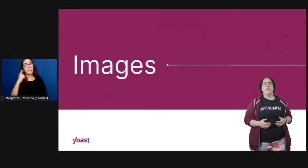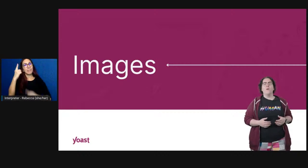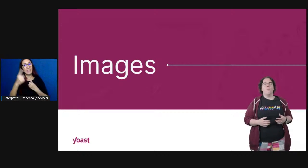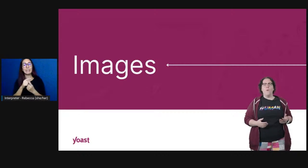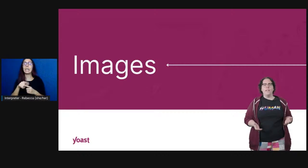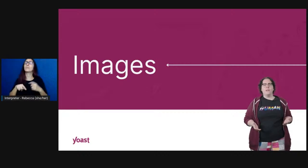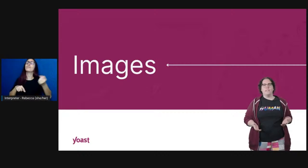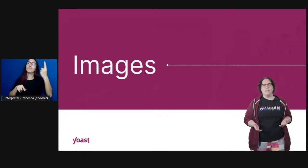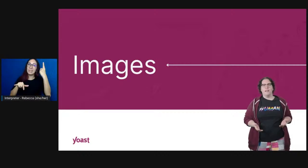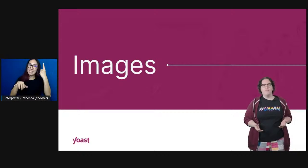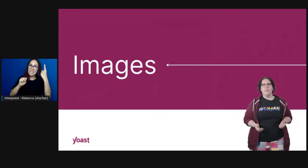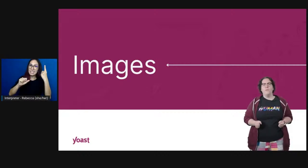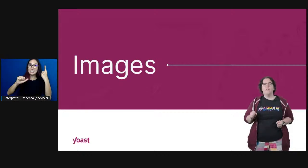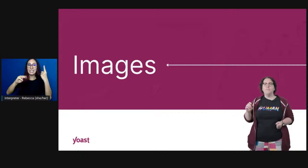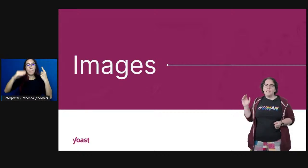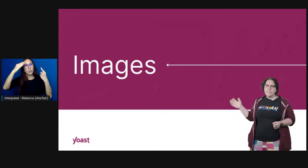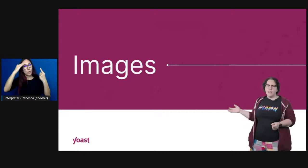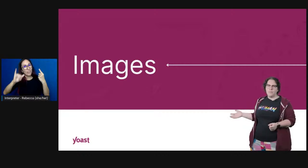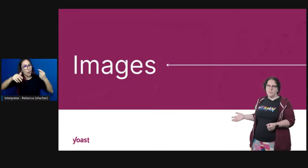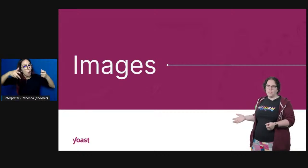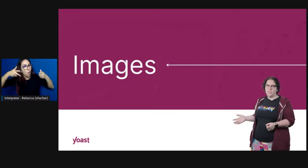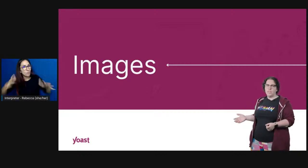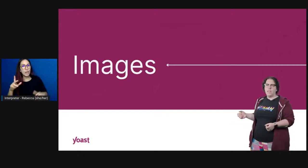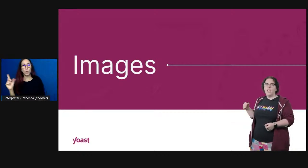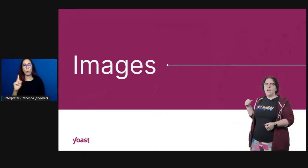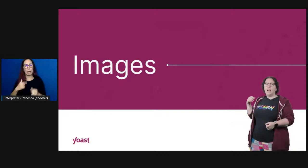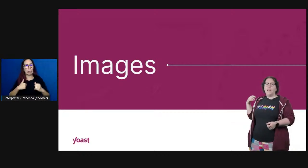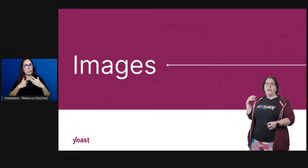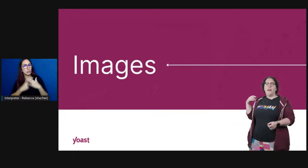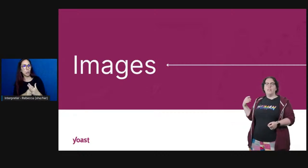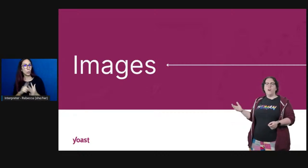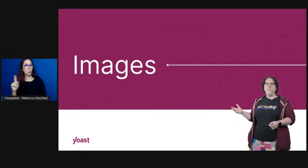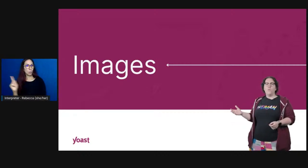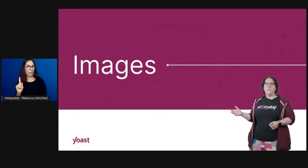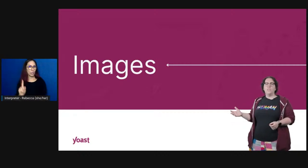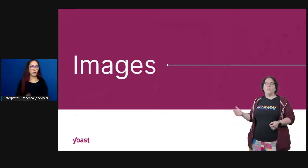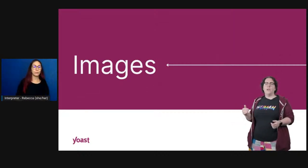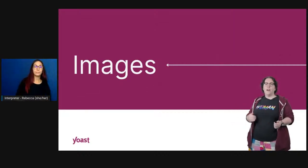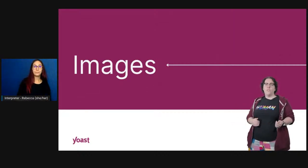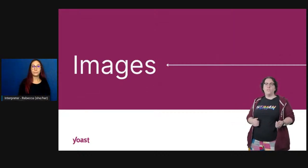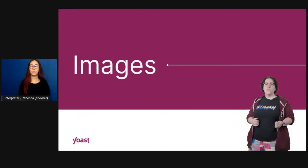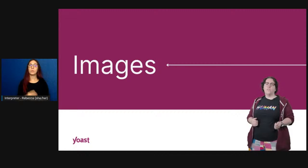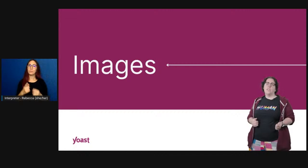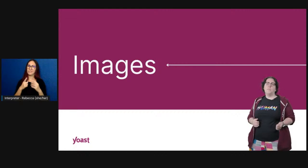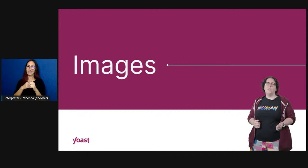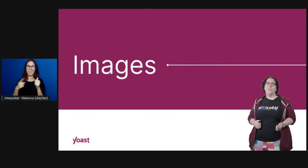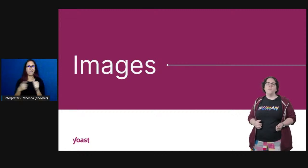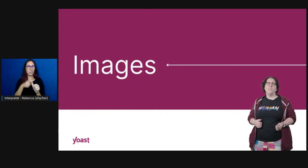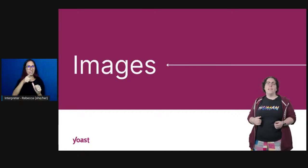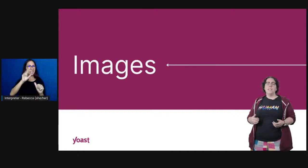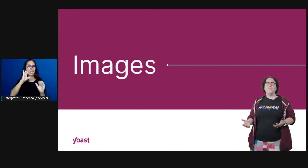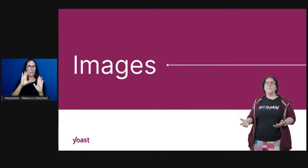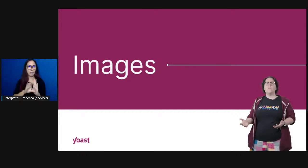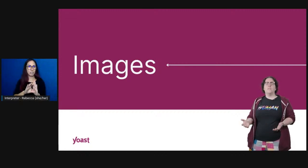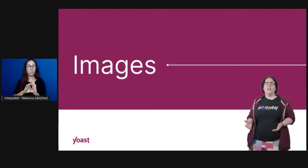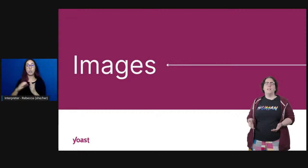cannot see, read, or engage with the content, then we need to do something about it. You may know this already but want to know where to start .